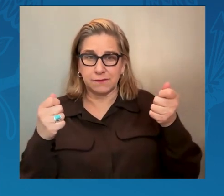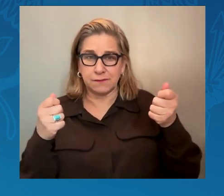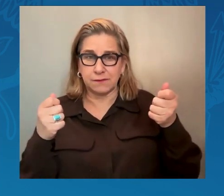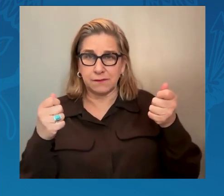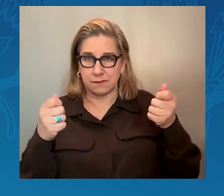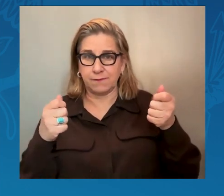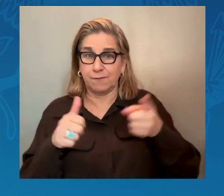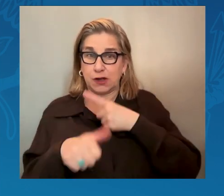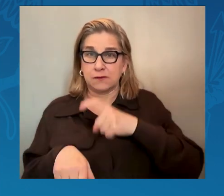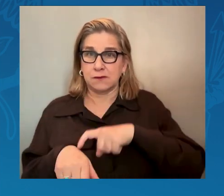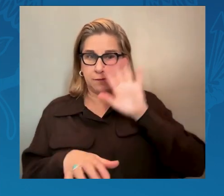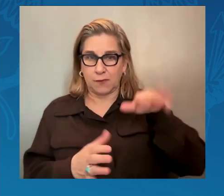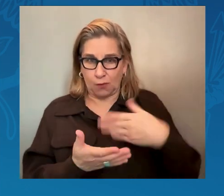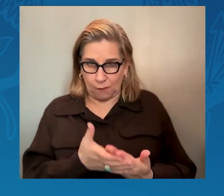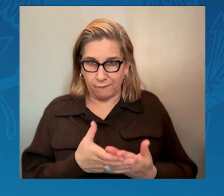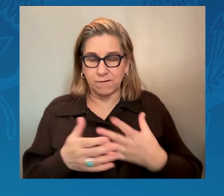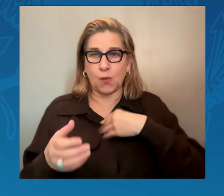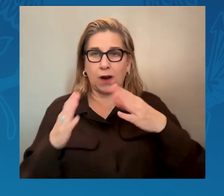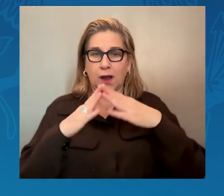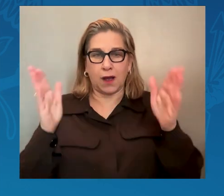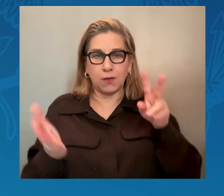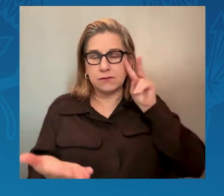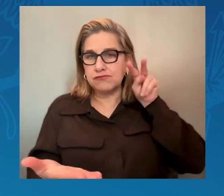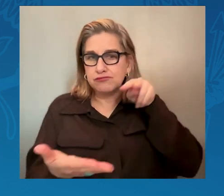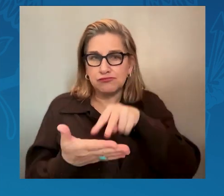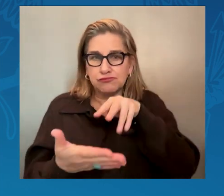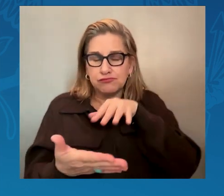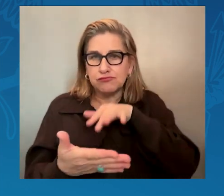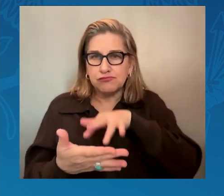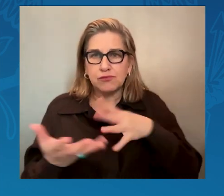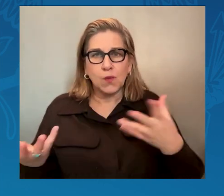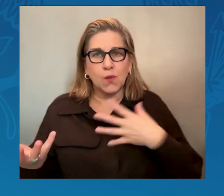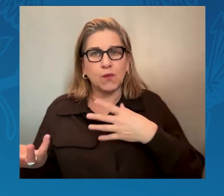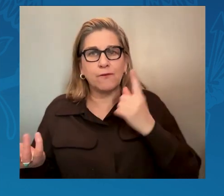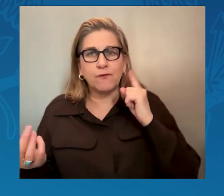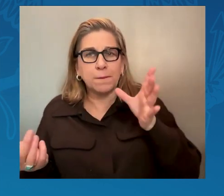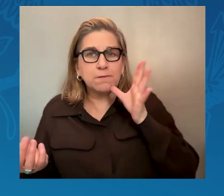and coming out of that, we outlined certain areas